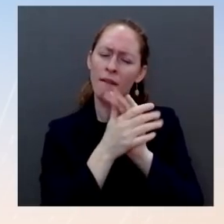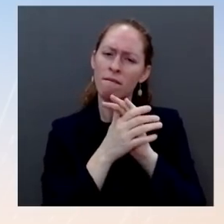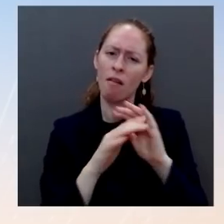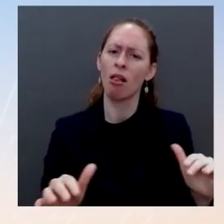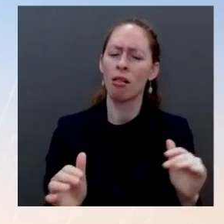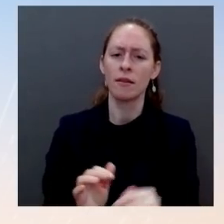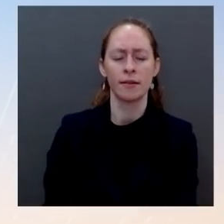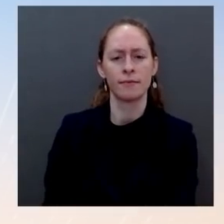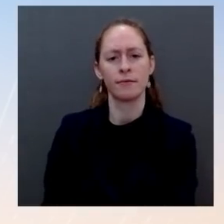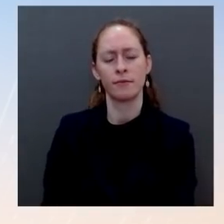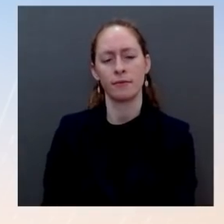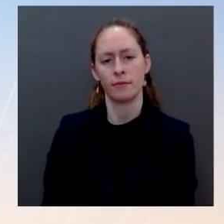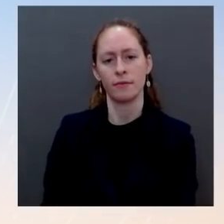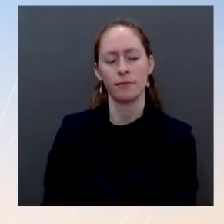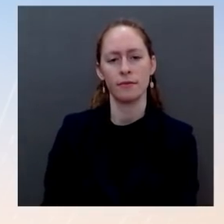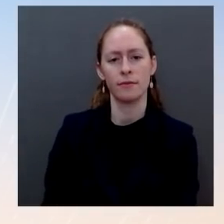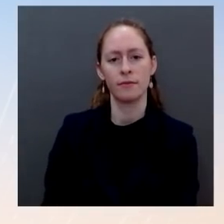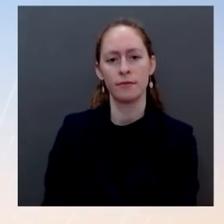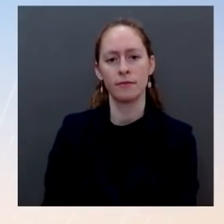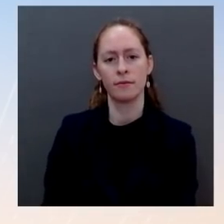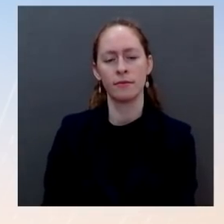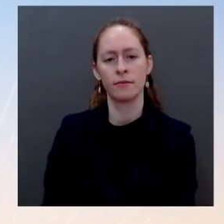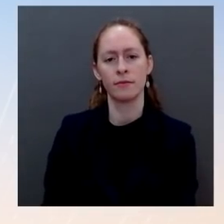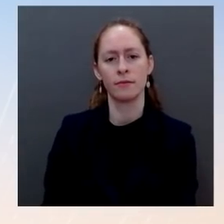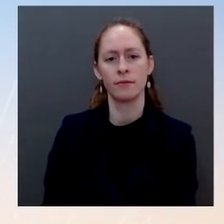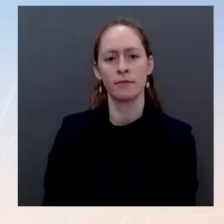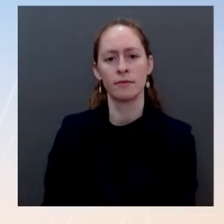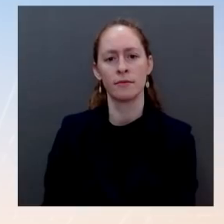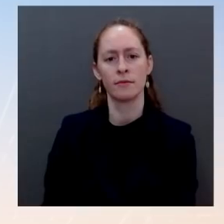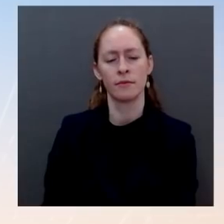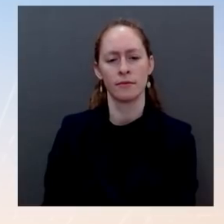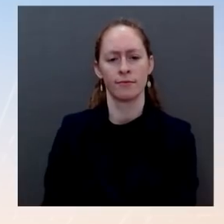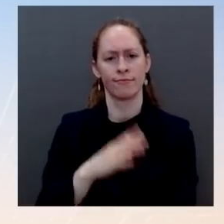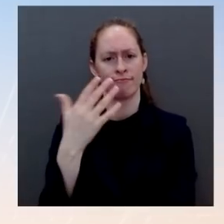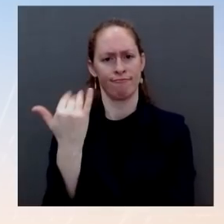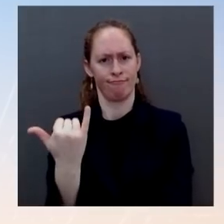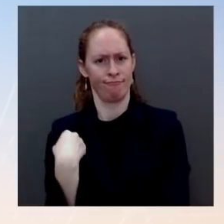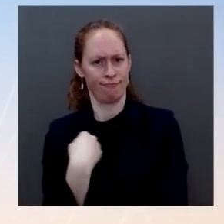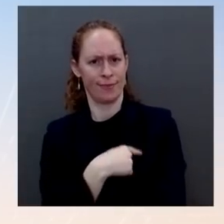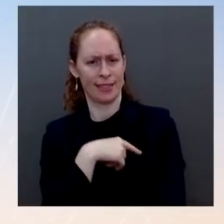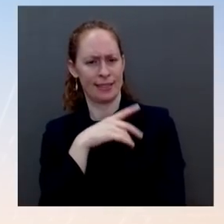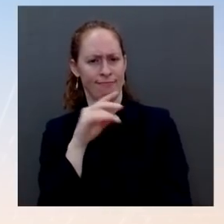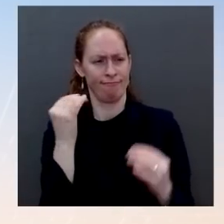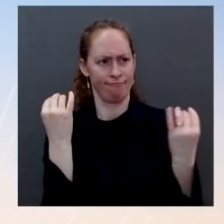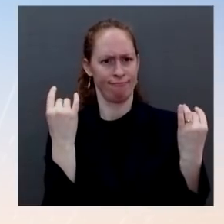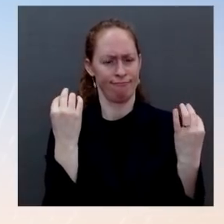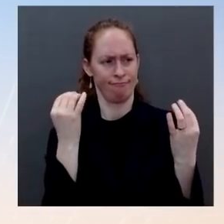that the Collective Security Treaty Organization have dispatched its collective peacekeeping forces to Kazakhstan.